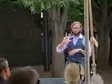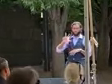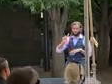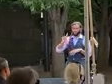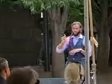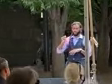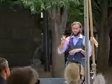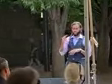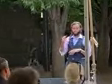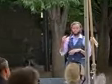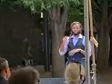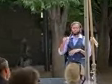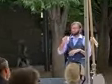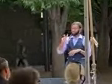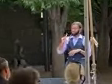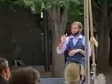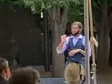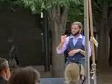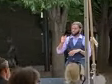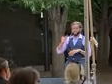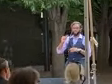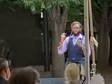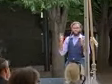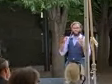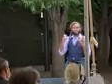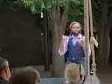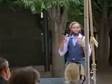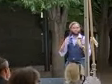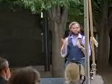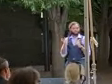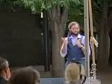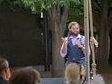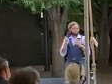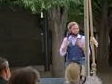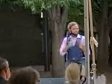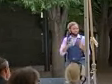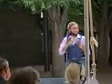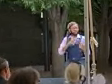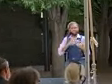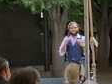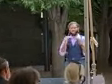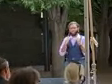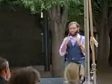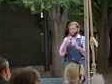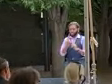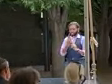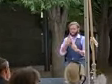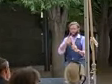And with that, ladies and gentlemen, I would like to yield the floor to my colleague, the one and only Mary Dolan.